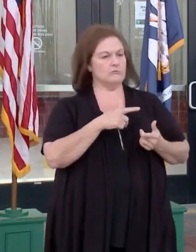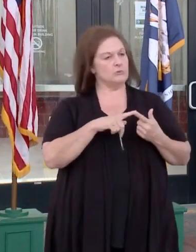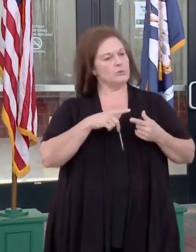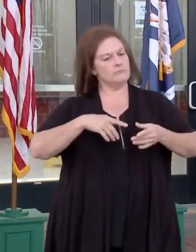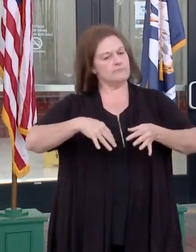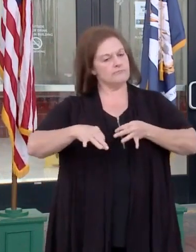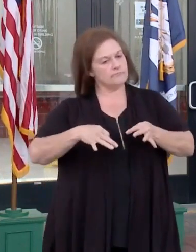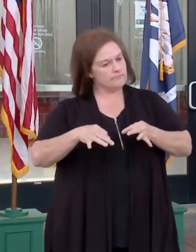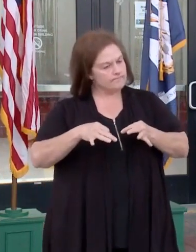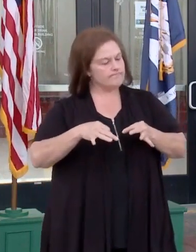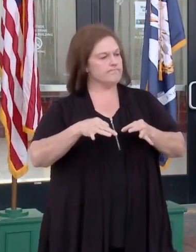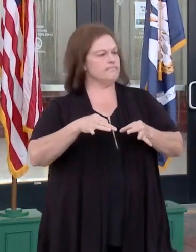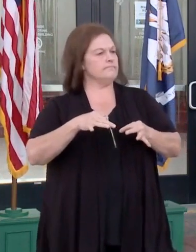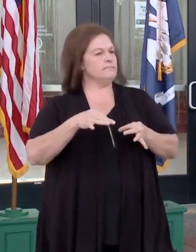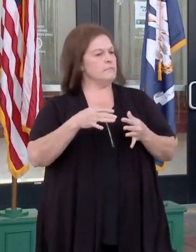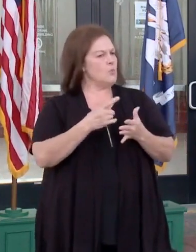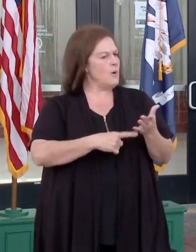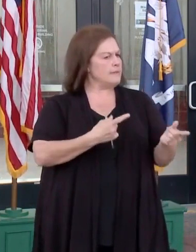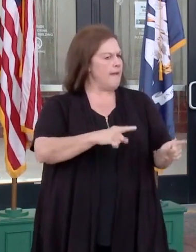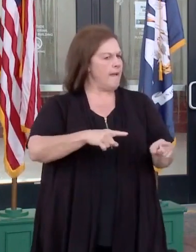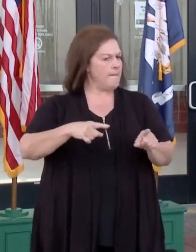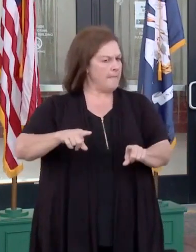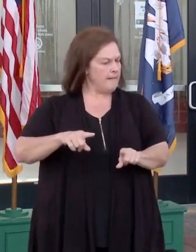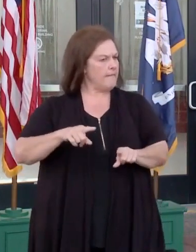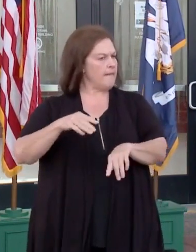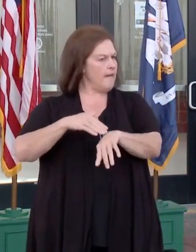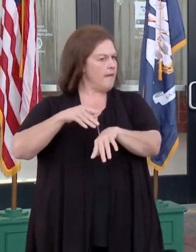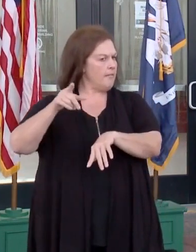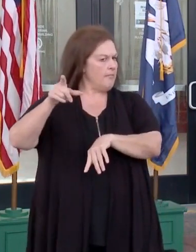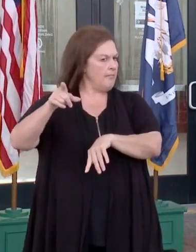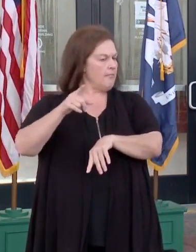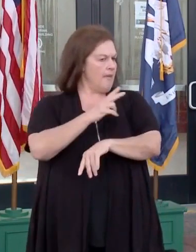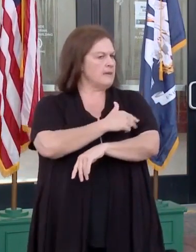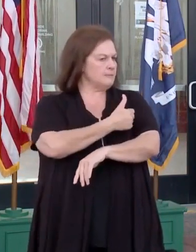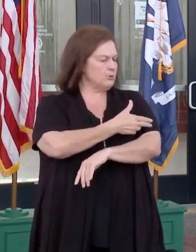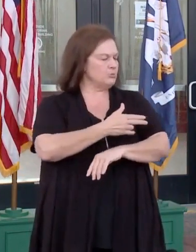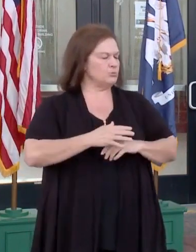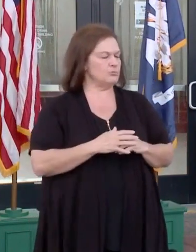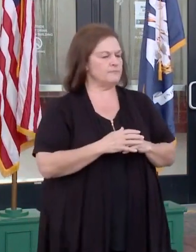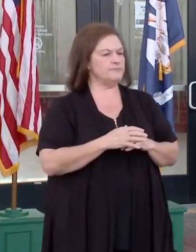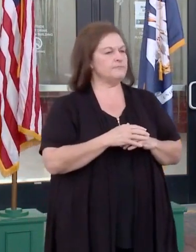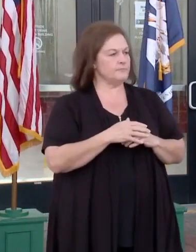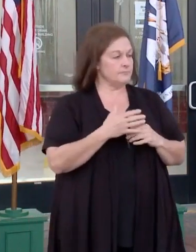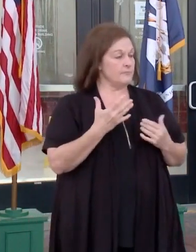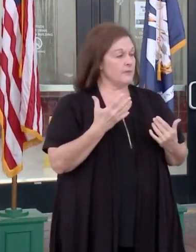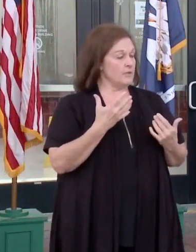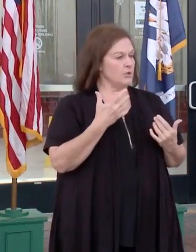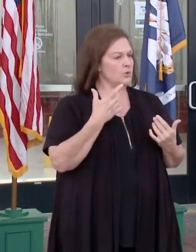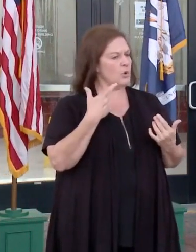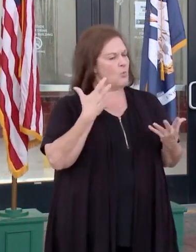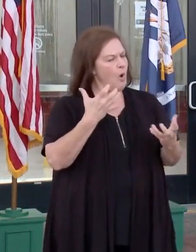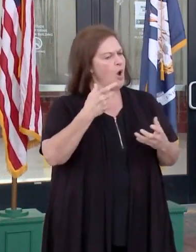first hand what is going on at their workplace, at our at our local hospitals. And so you can see what they're seeing. You can understand what